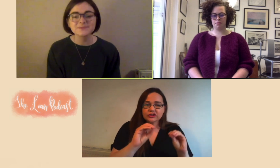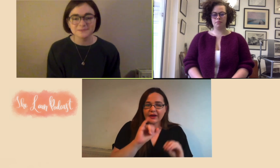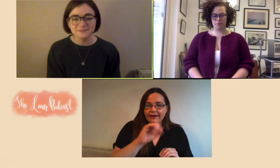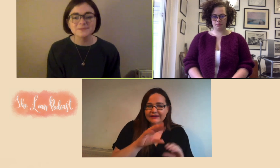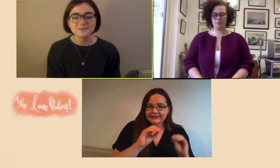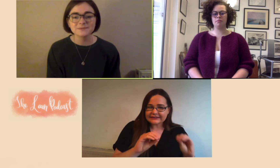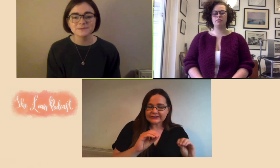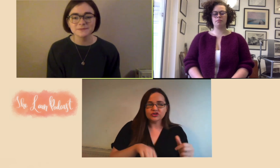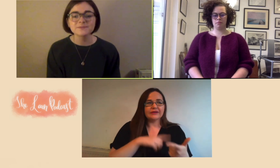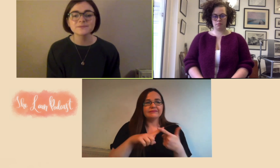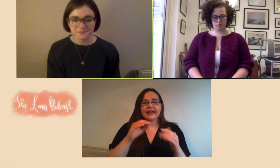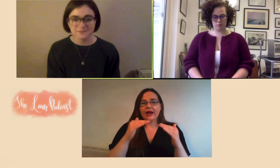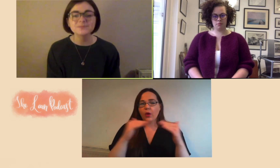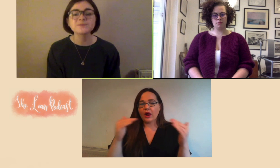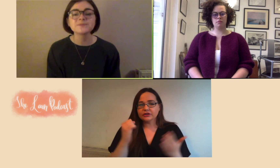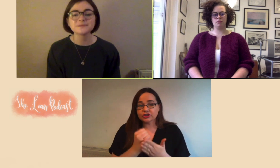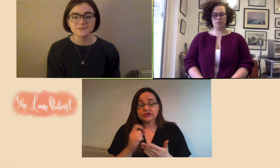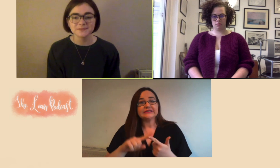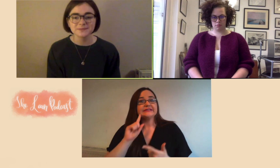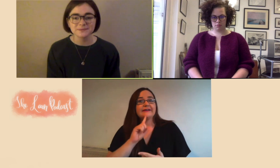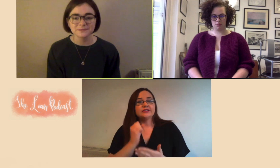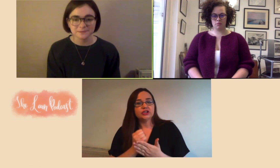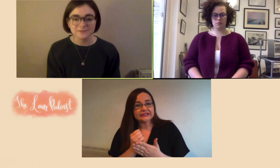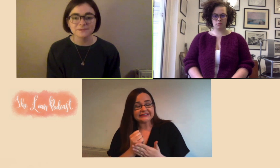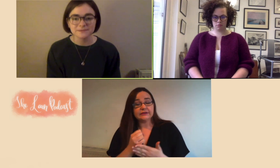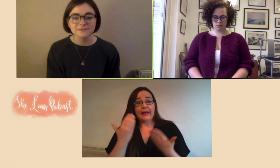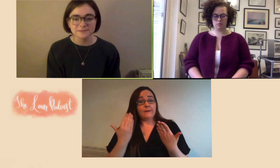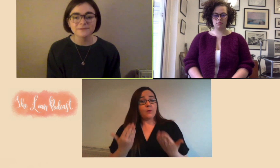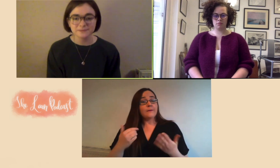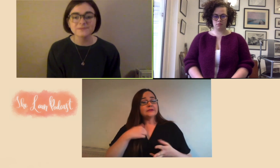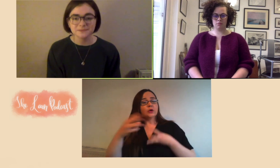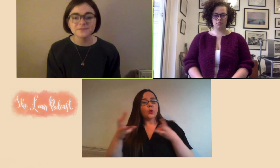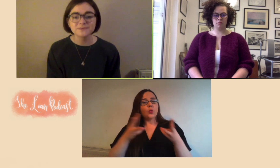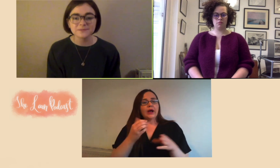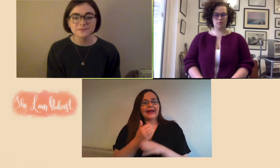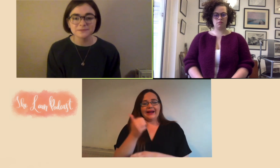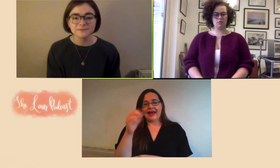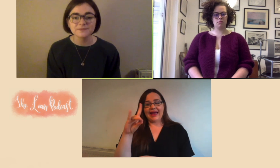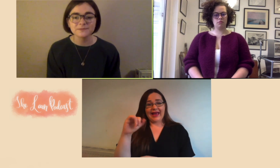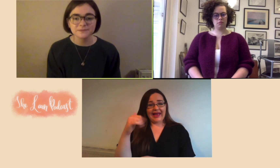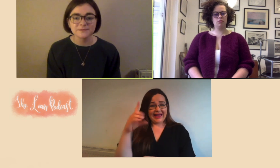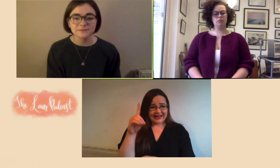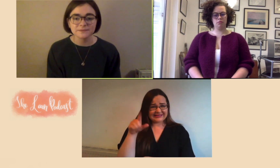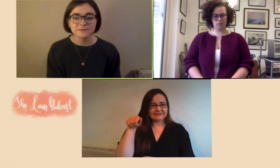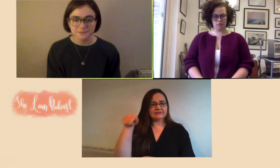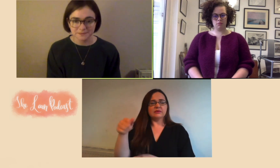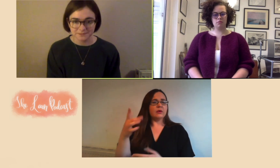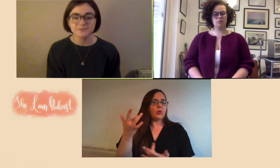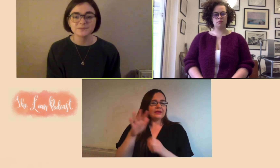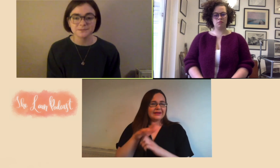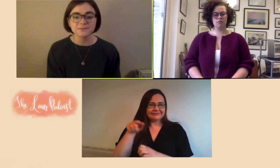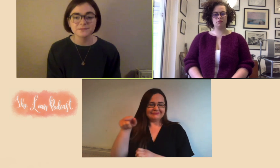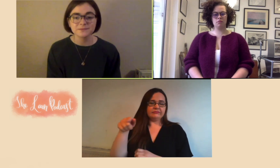like teaching ISL, equality studies, deaf studies. And at the moment I work for an organization called Ahead.